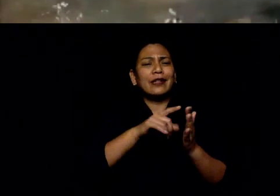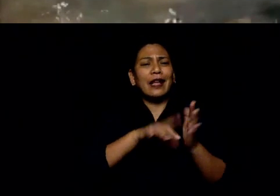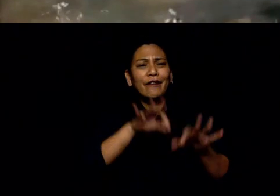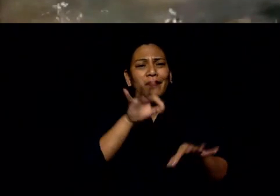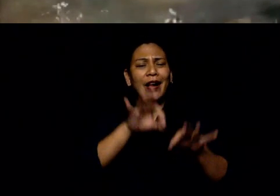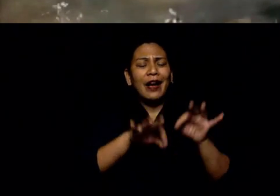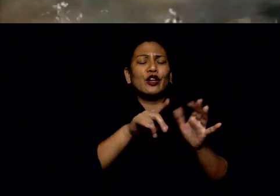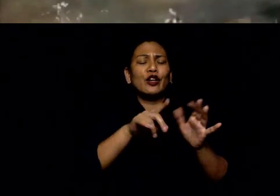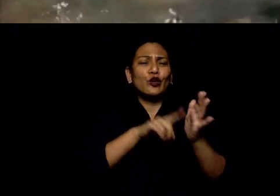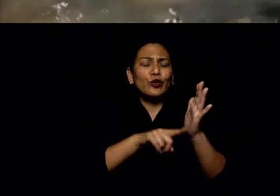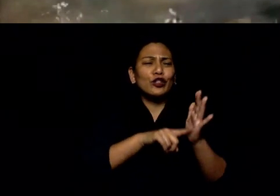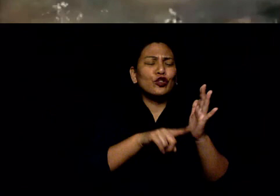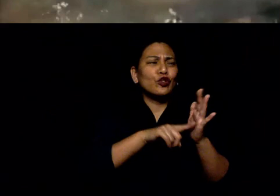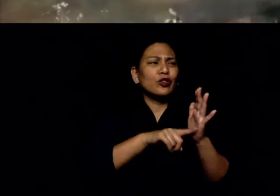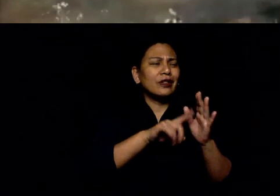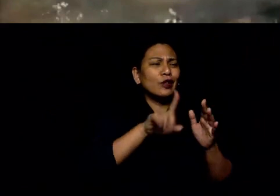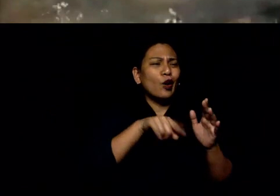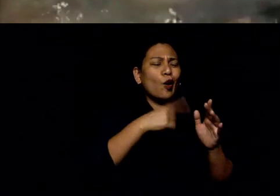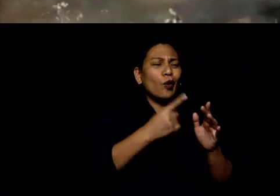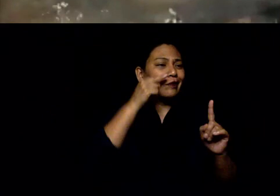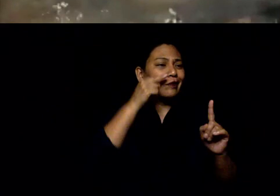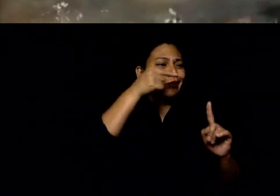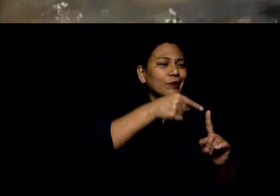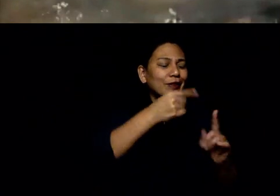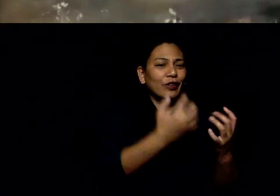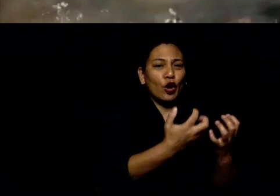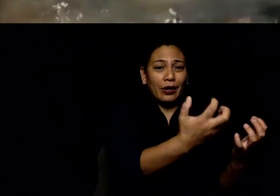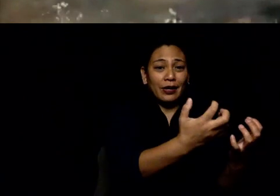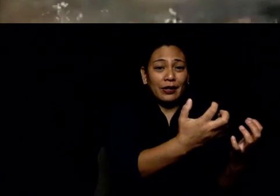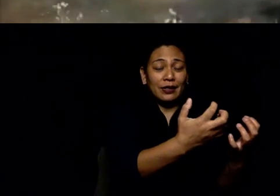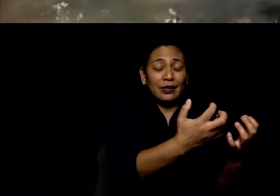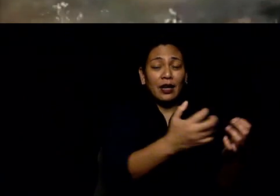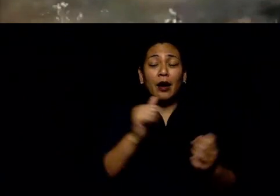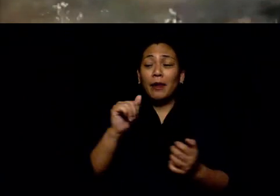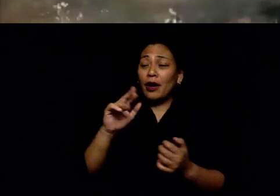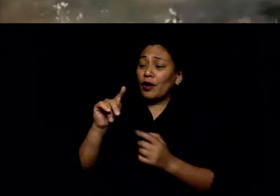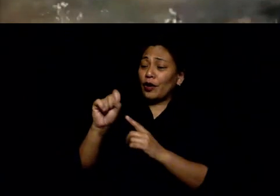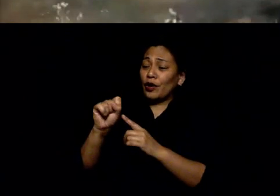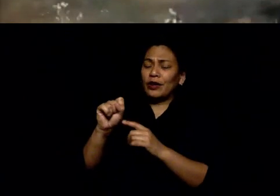Arts reaches people also in a different way and it touches on values and it, uh,